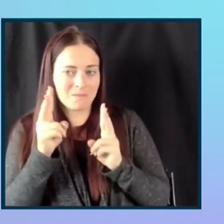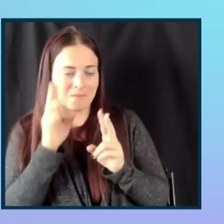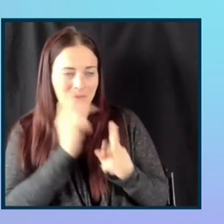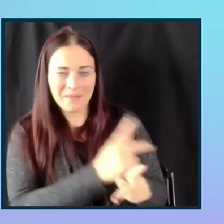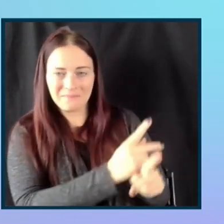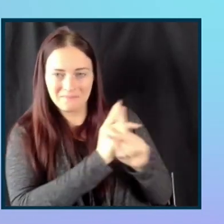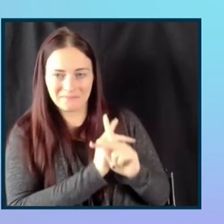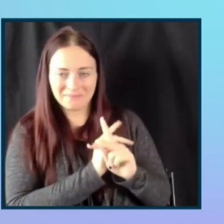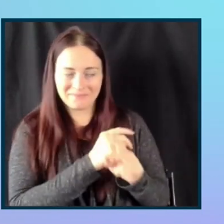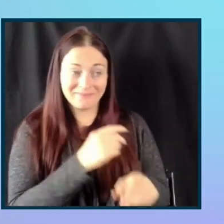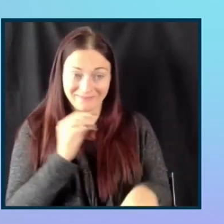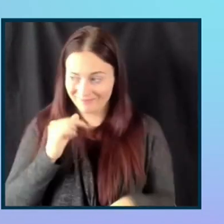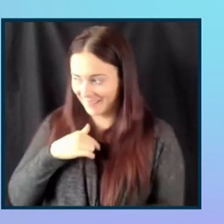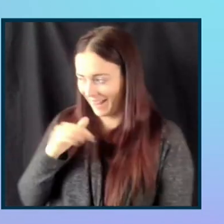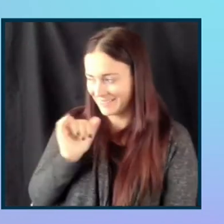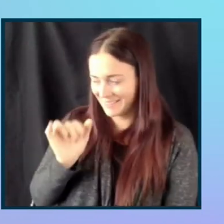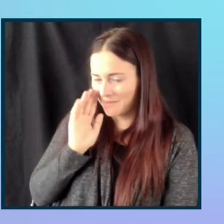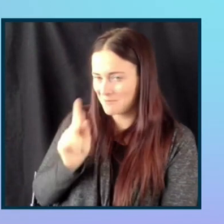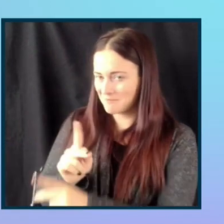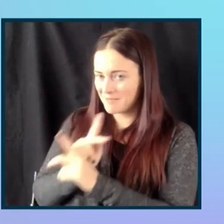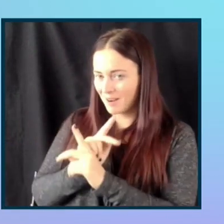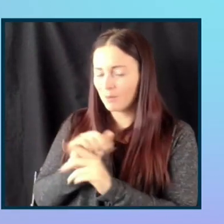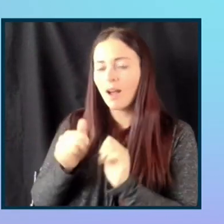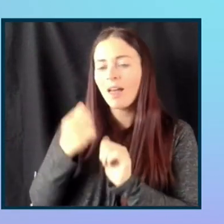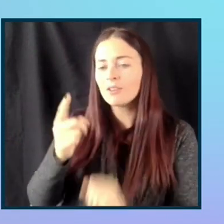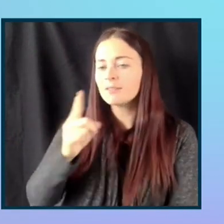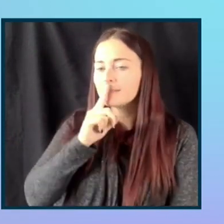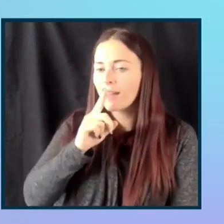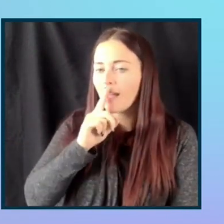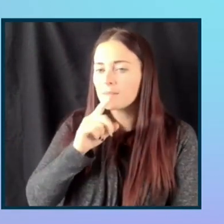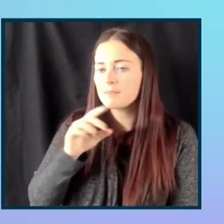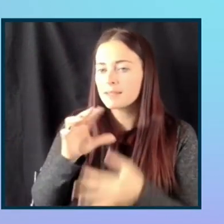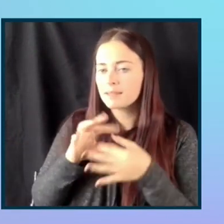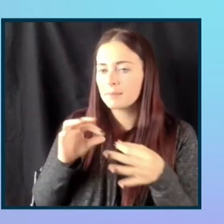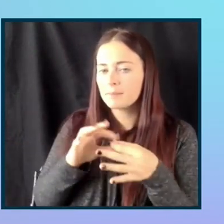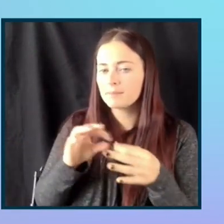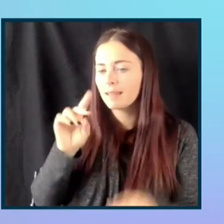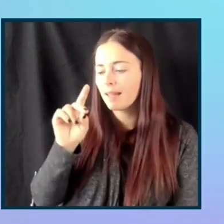All right, here's another one that's also anonymous. Datasets on underrepresented minorities